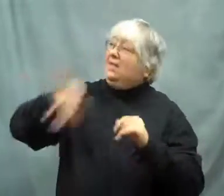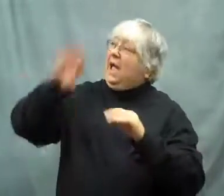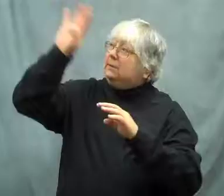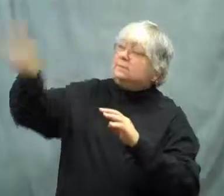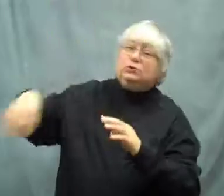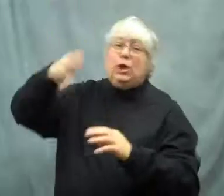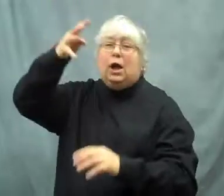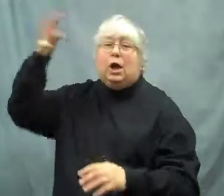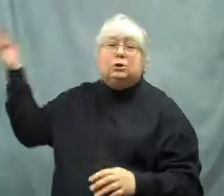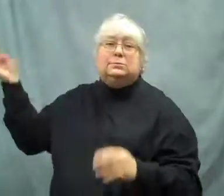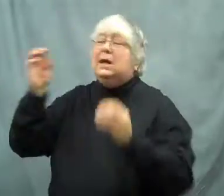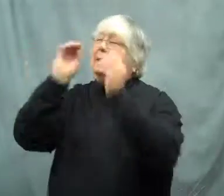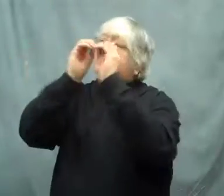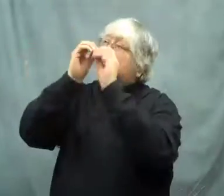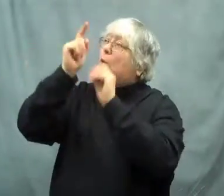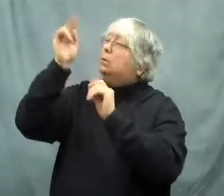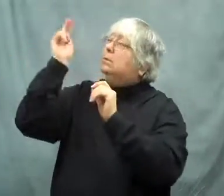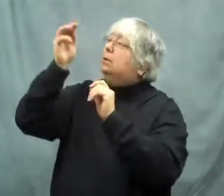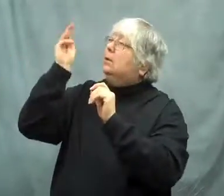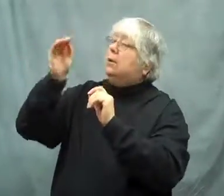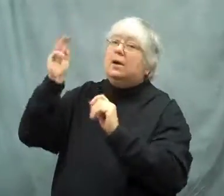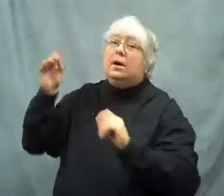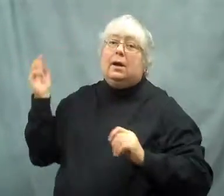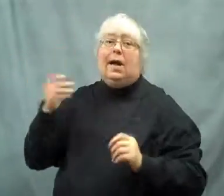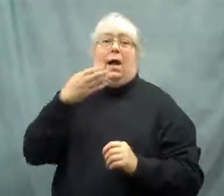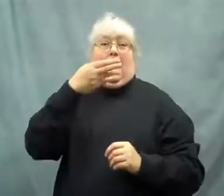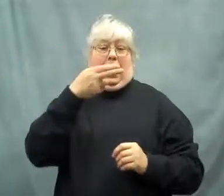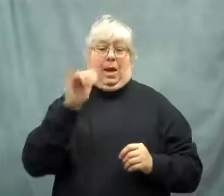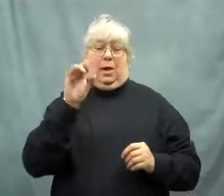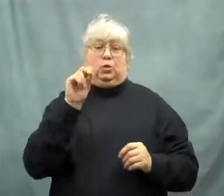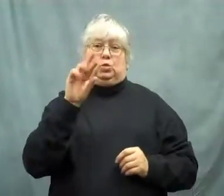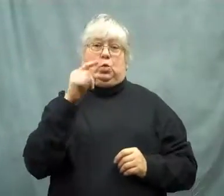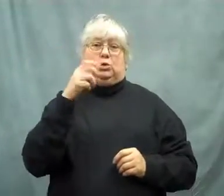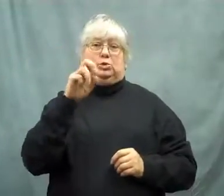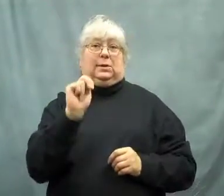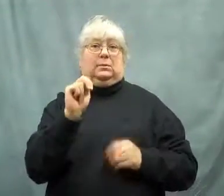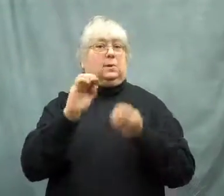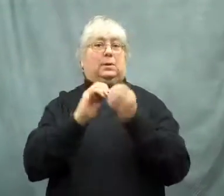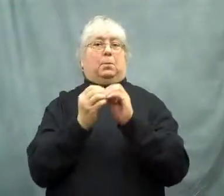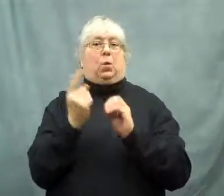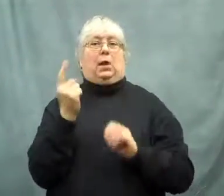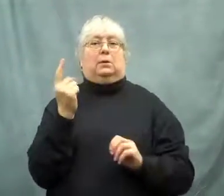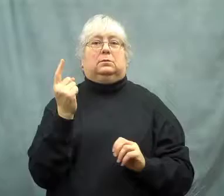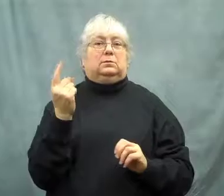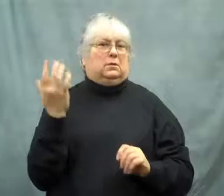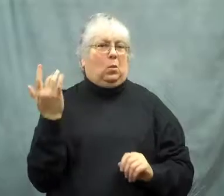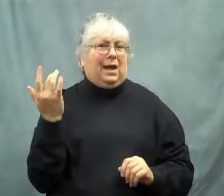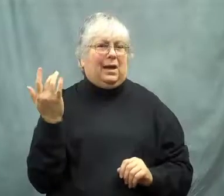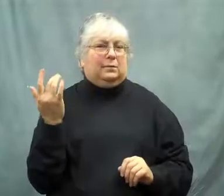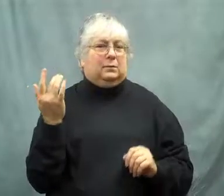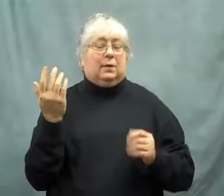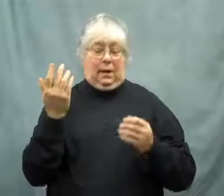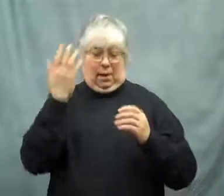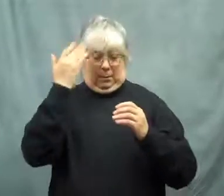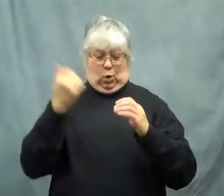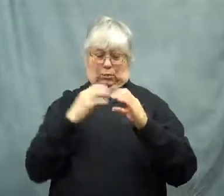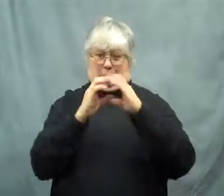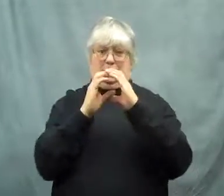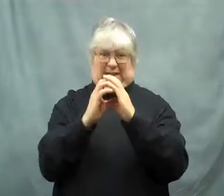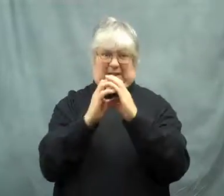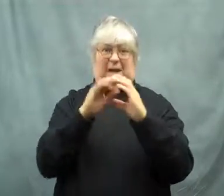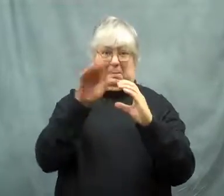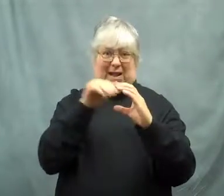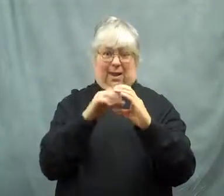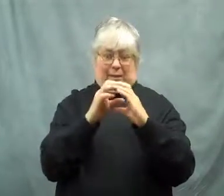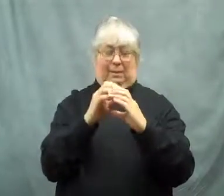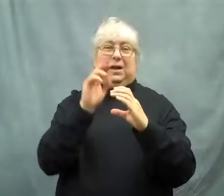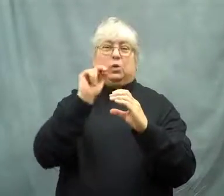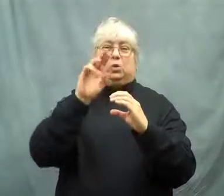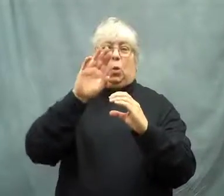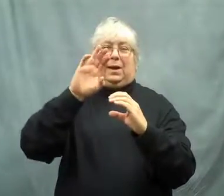There are other parts, I won't get into that. The number of protons is what goes on the chart.